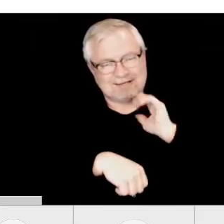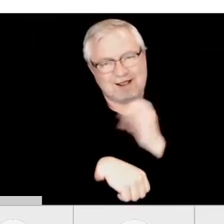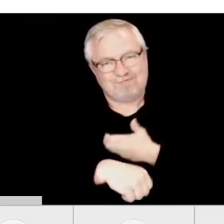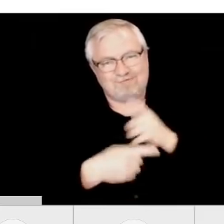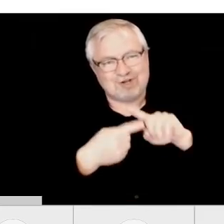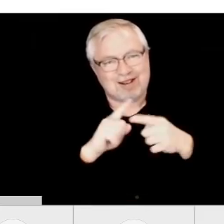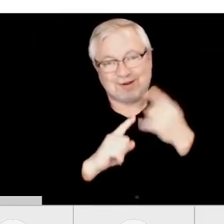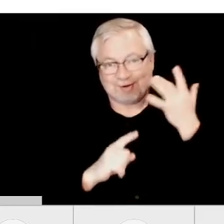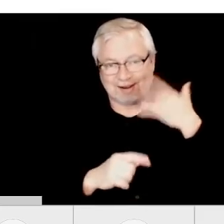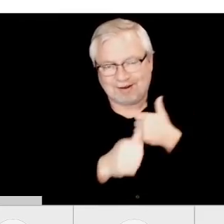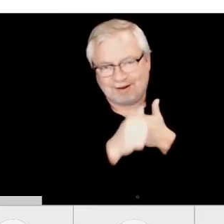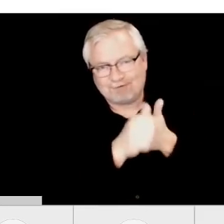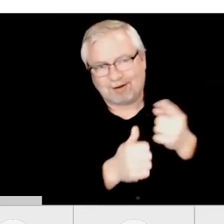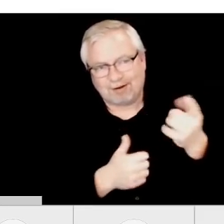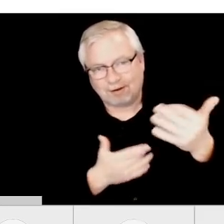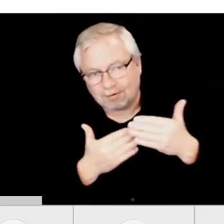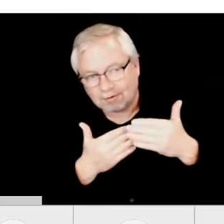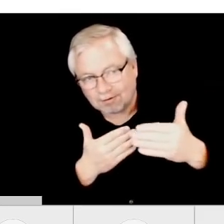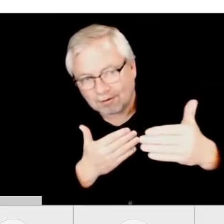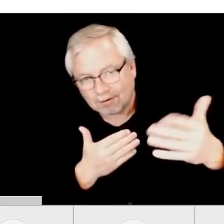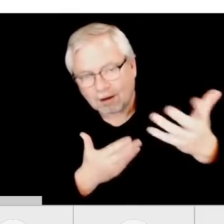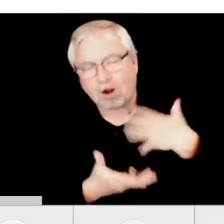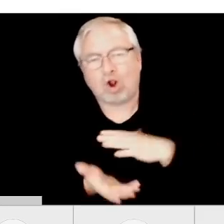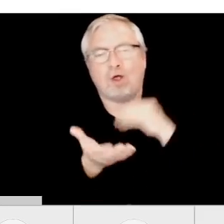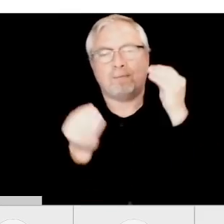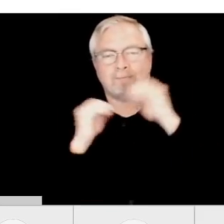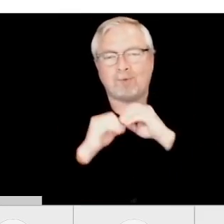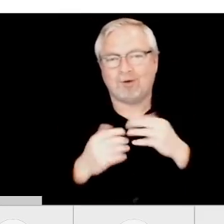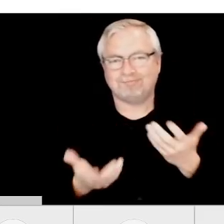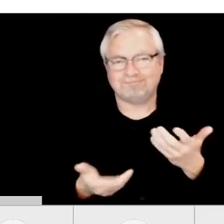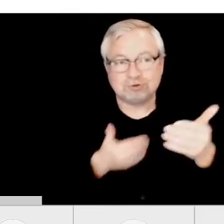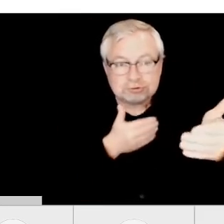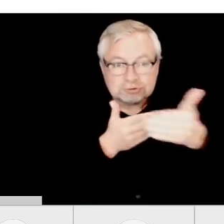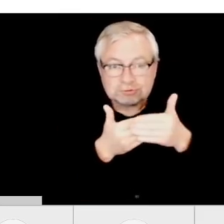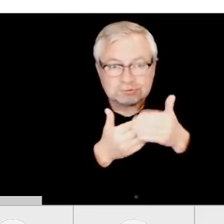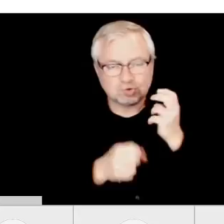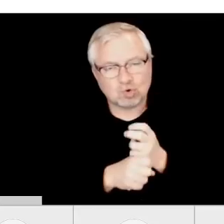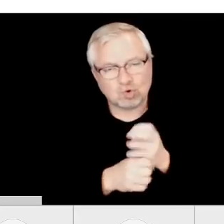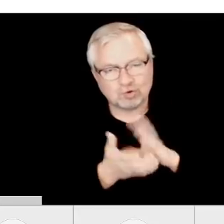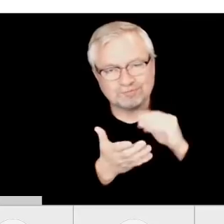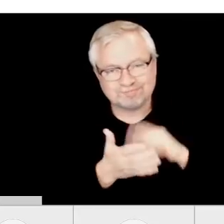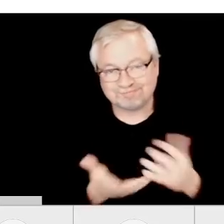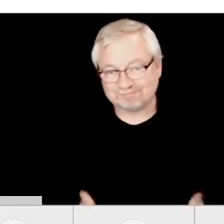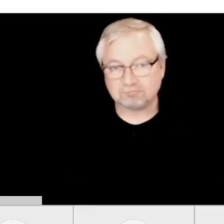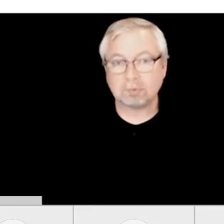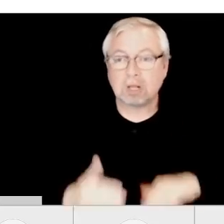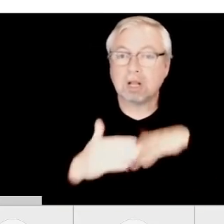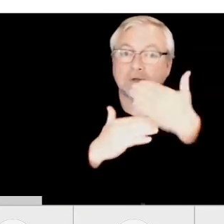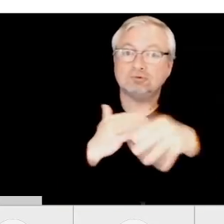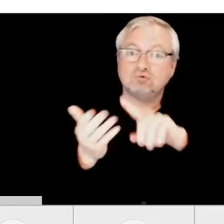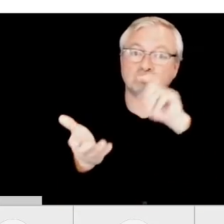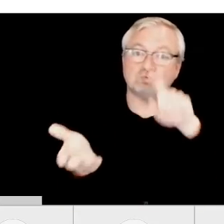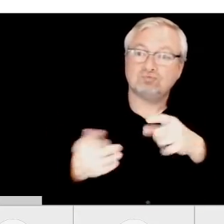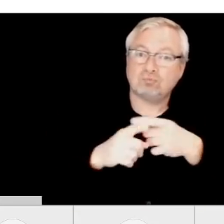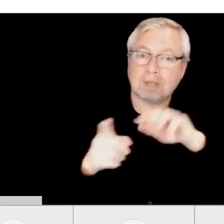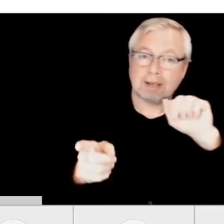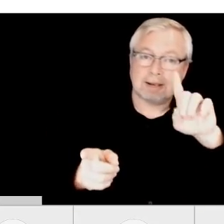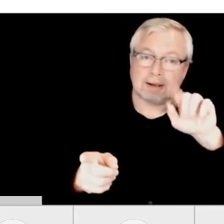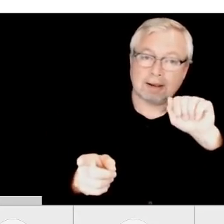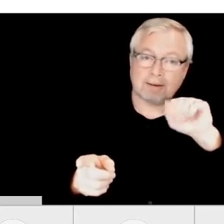Next, we have a question from Adam.